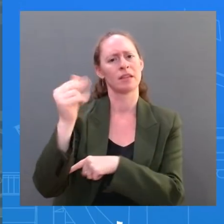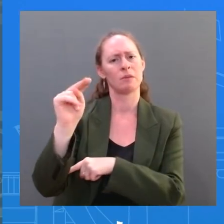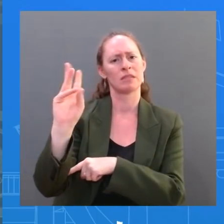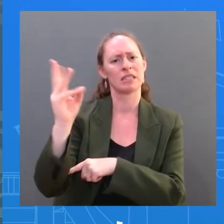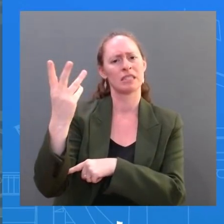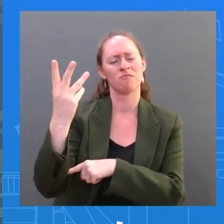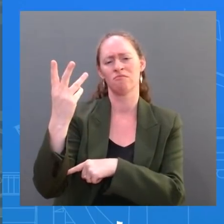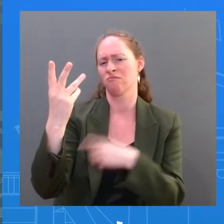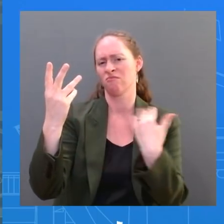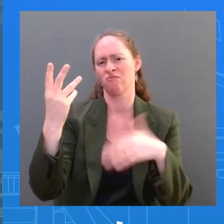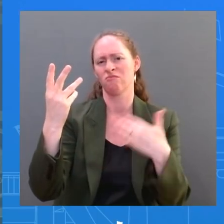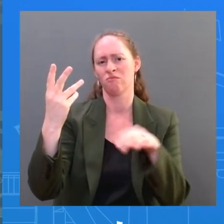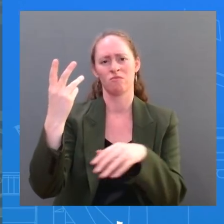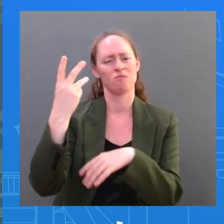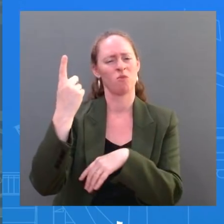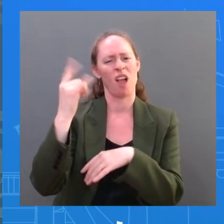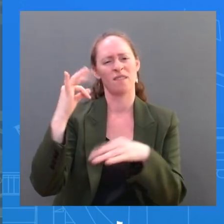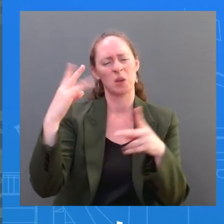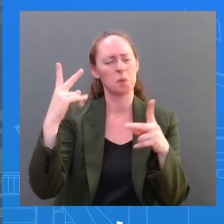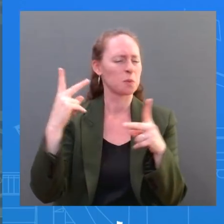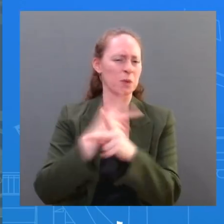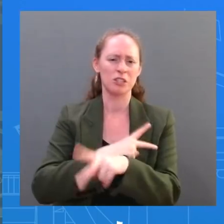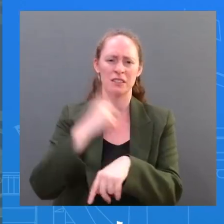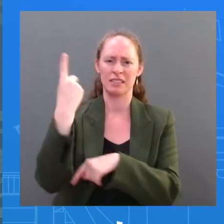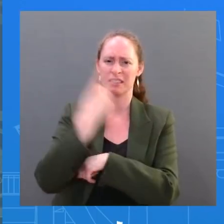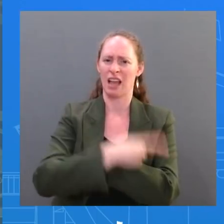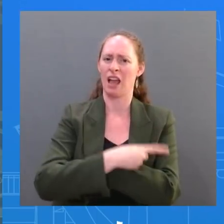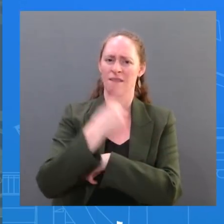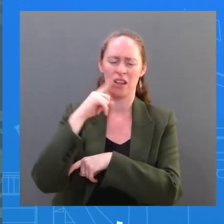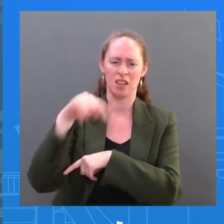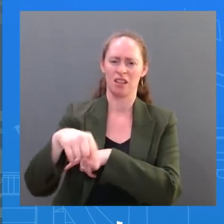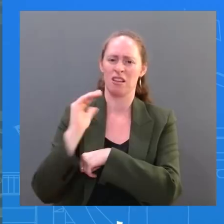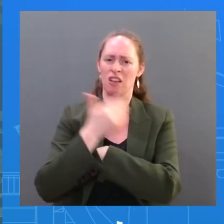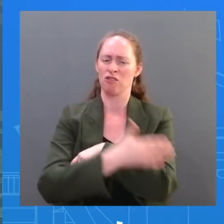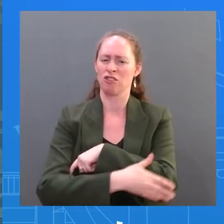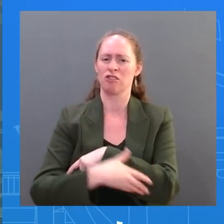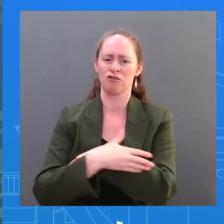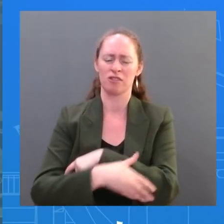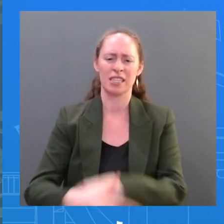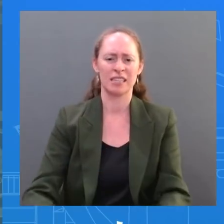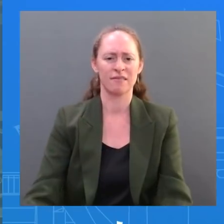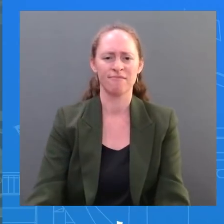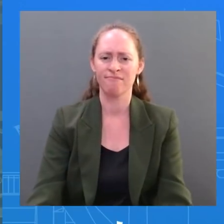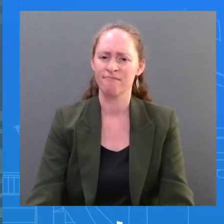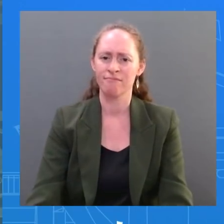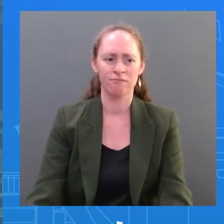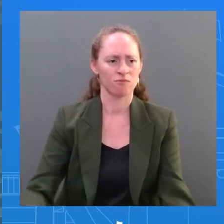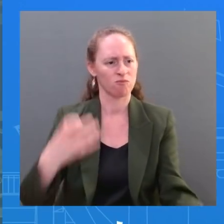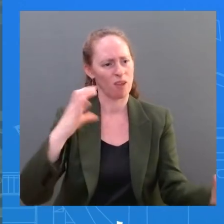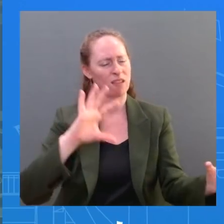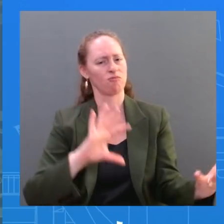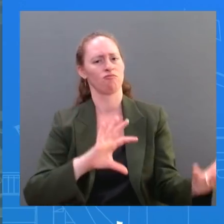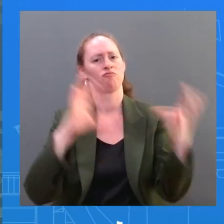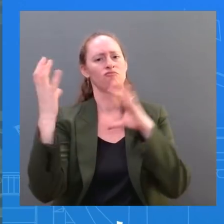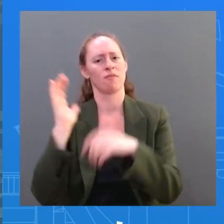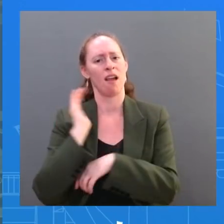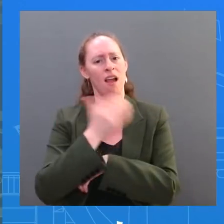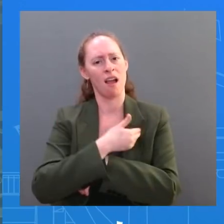It was an attack on our law enforcement. And so we wanted -- we want to respect their process, and we're just not going to comment on that